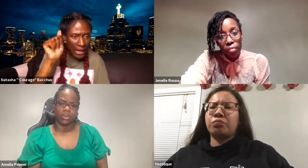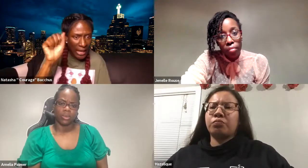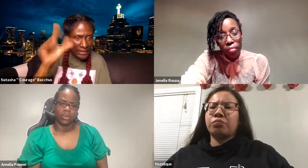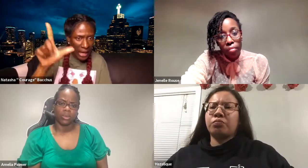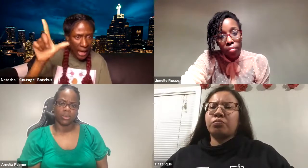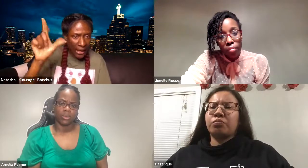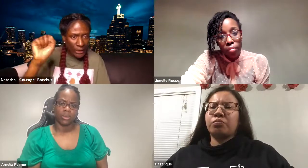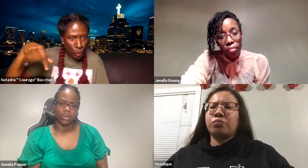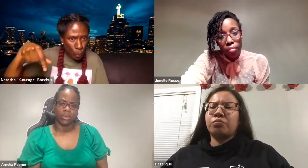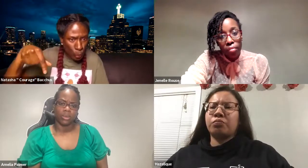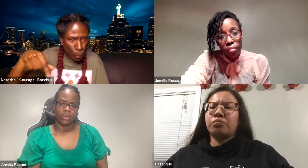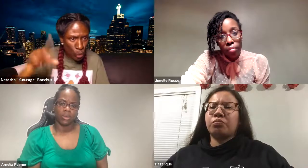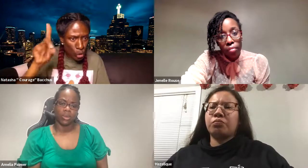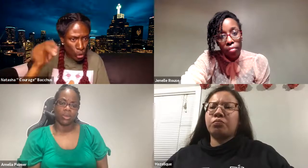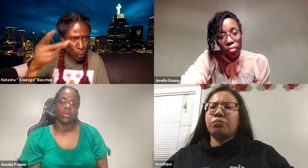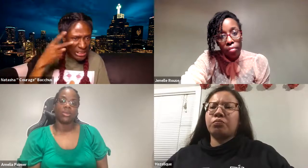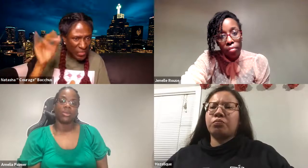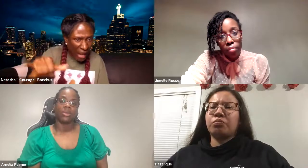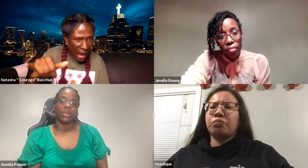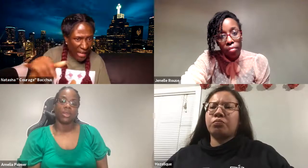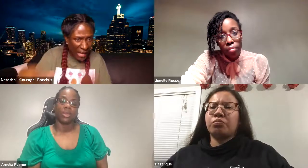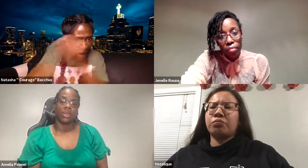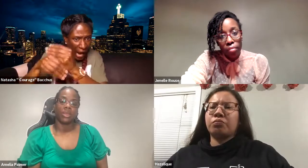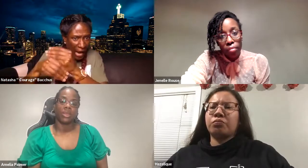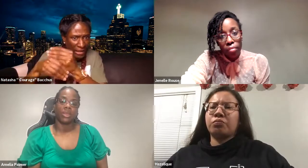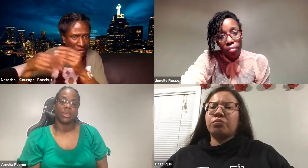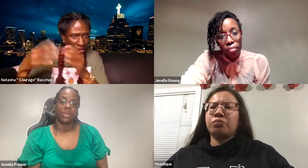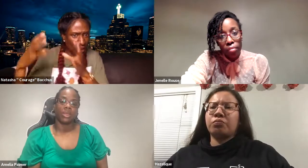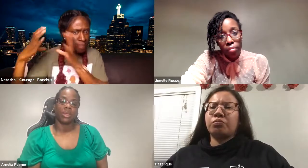have they been colonized by asl or lsq do you see that